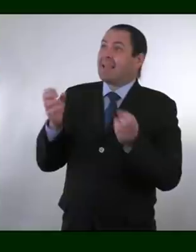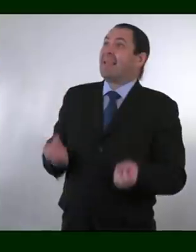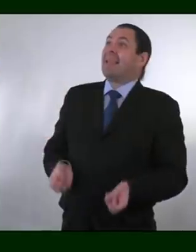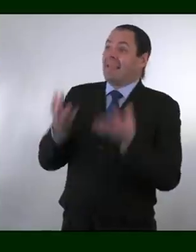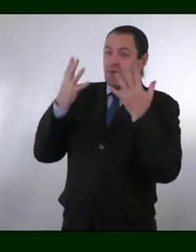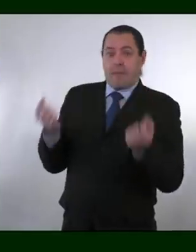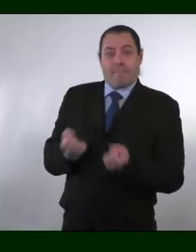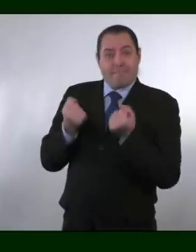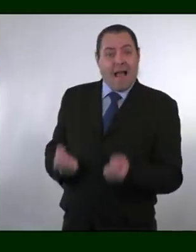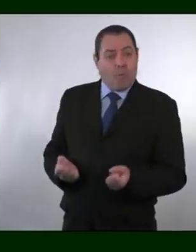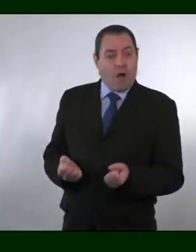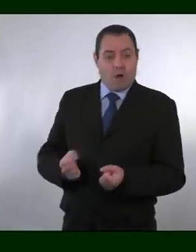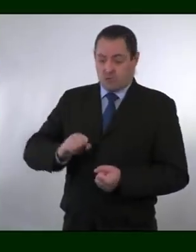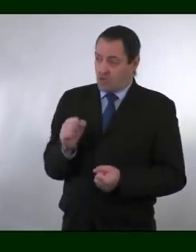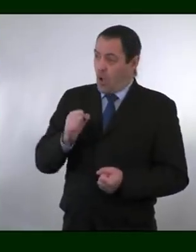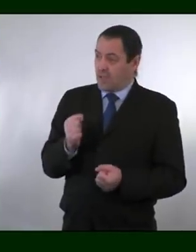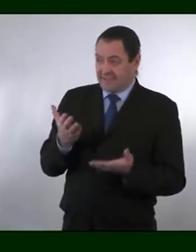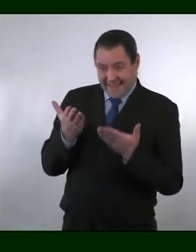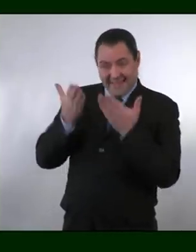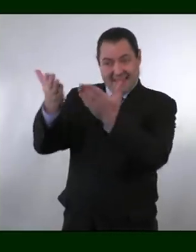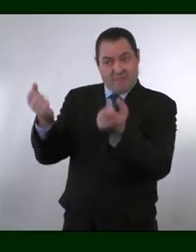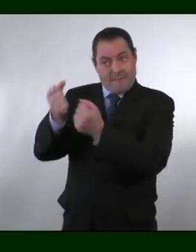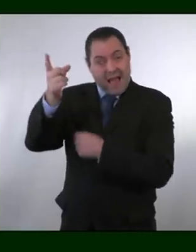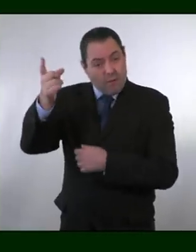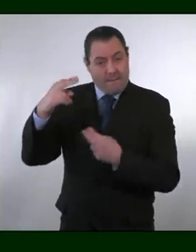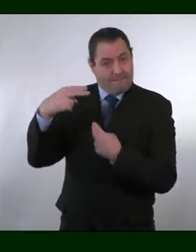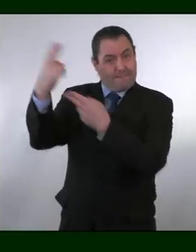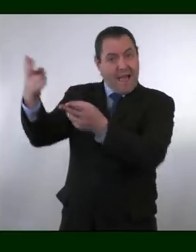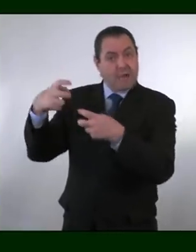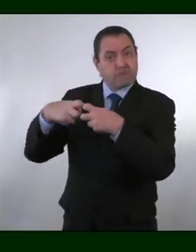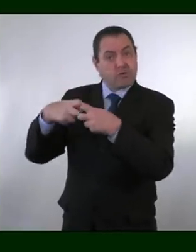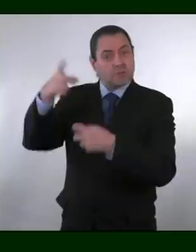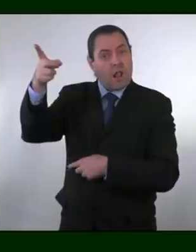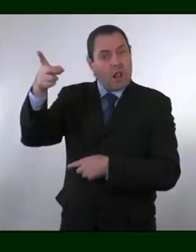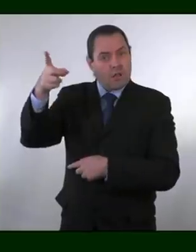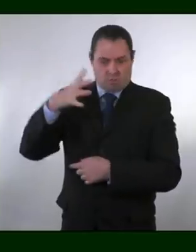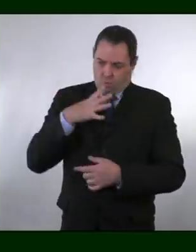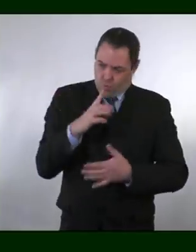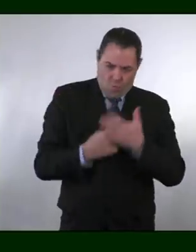the people of Scotland straight back to Brussels, just as this country and the people of Scotland